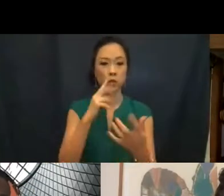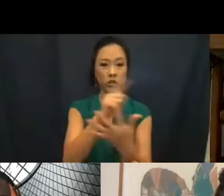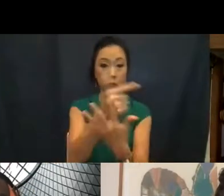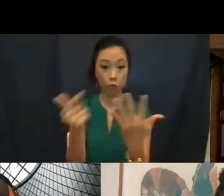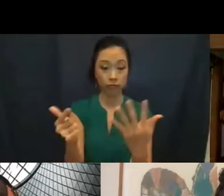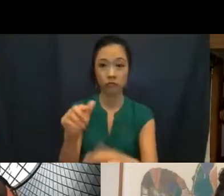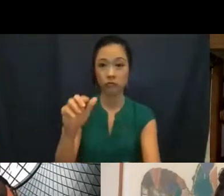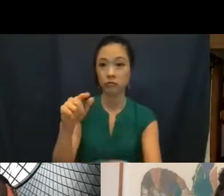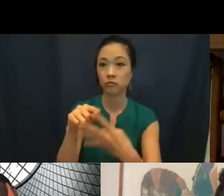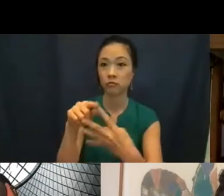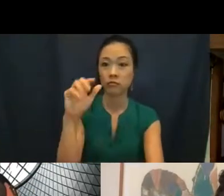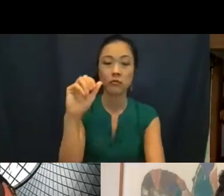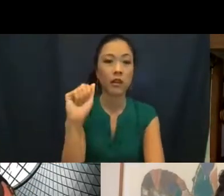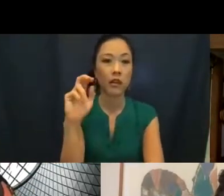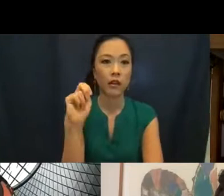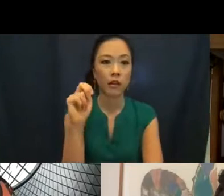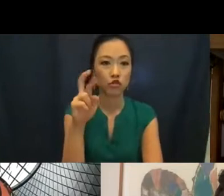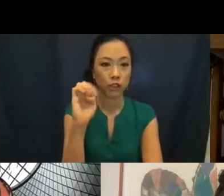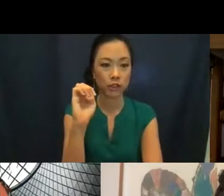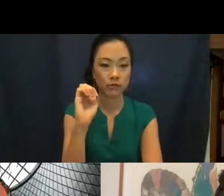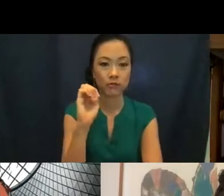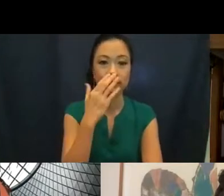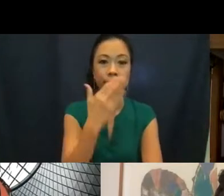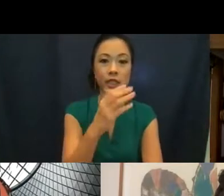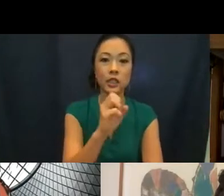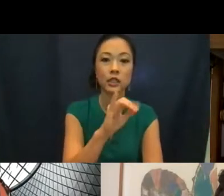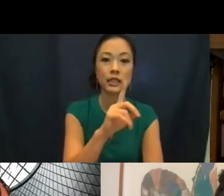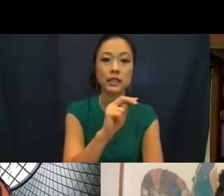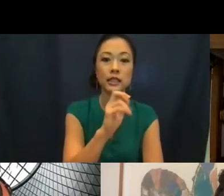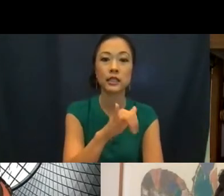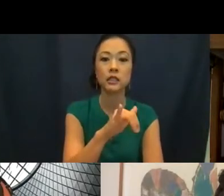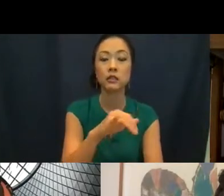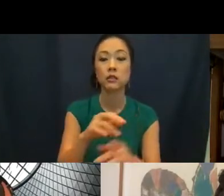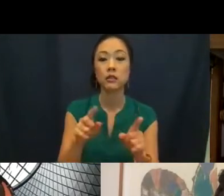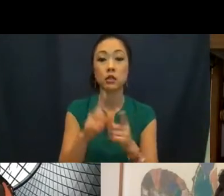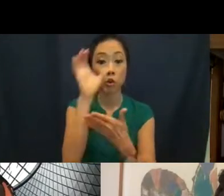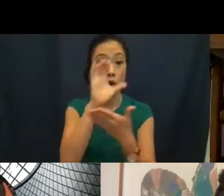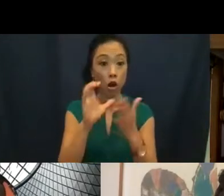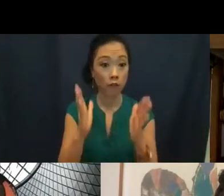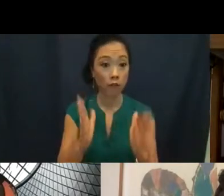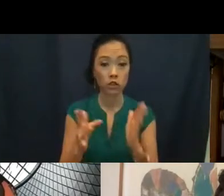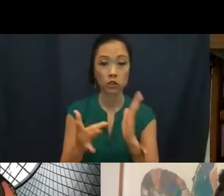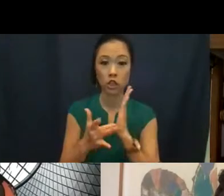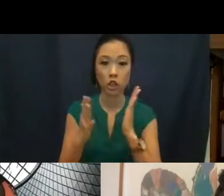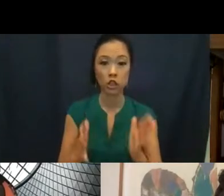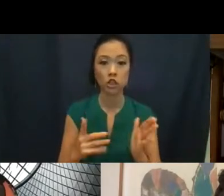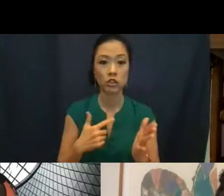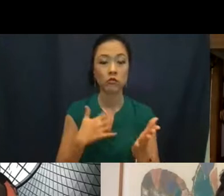So as a choreographer and technologist, I have to shout out people like Gabri Christa